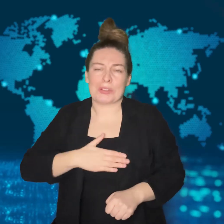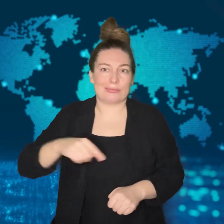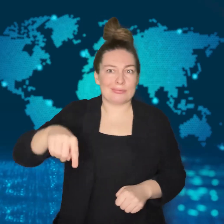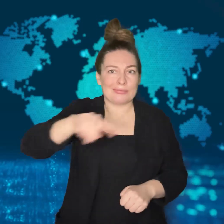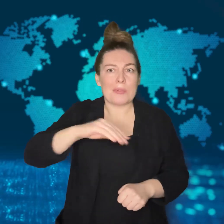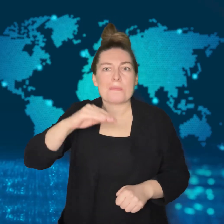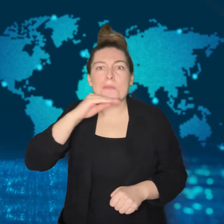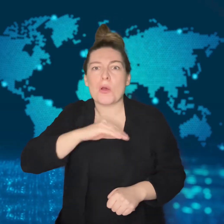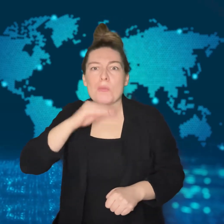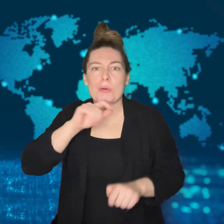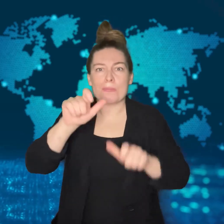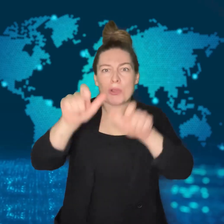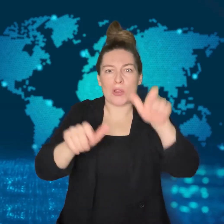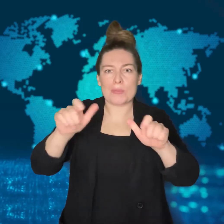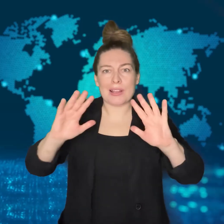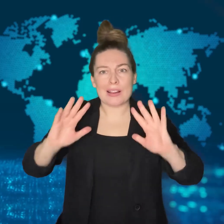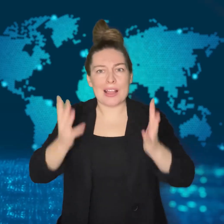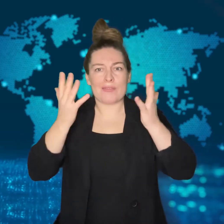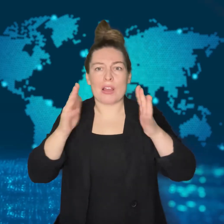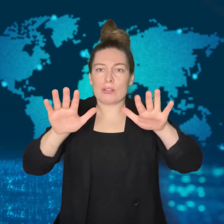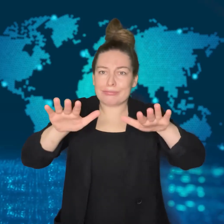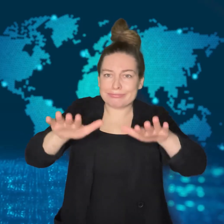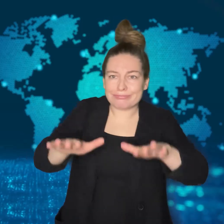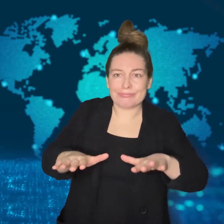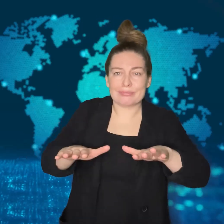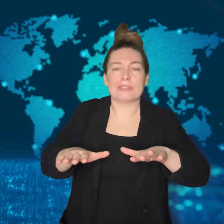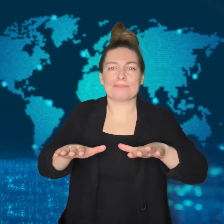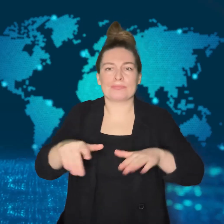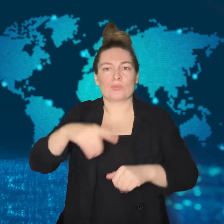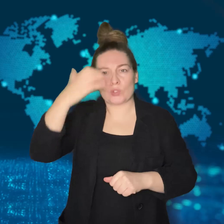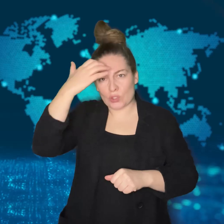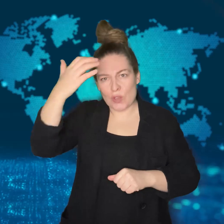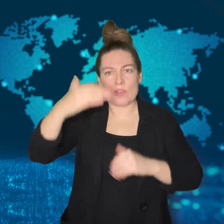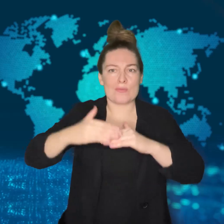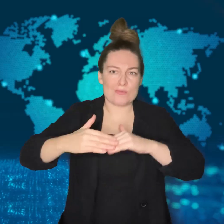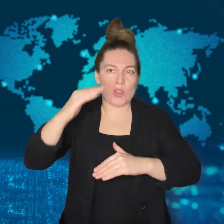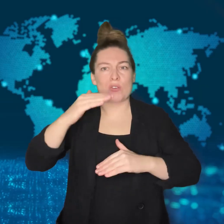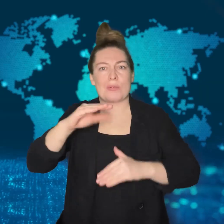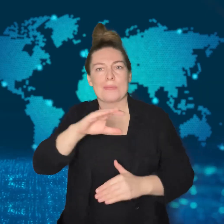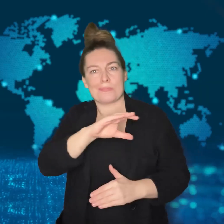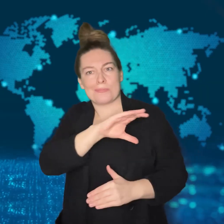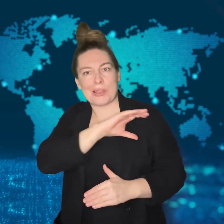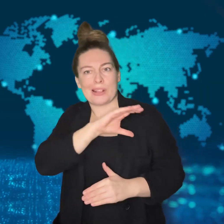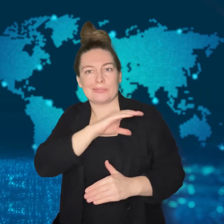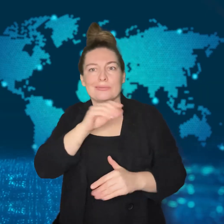authorities have increased the number of patrols in the area.